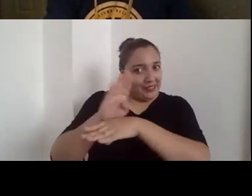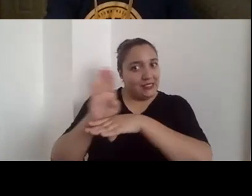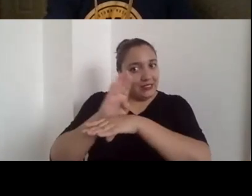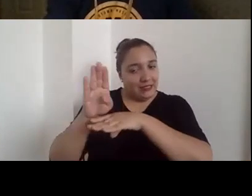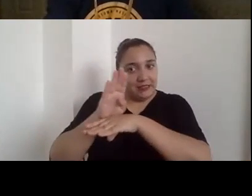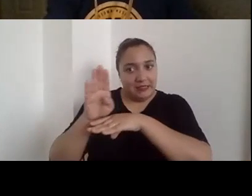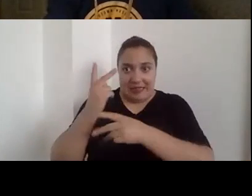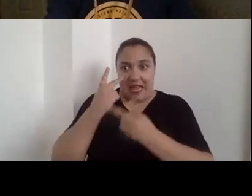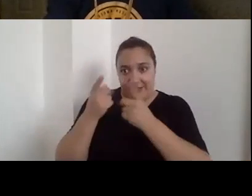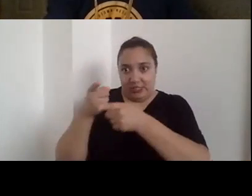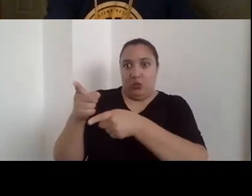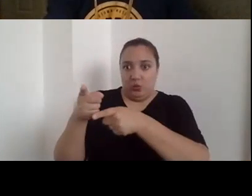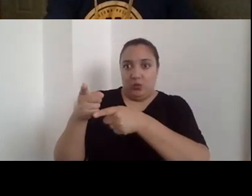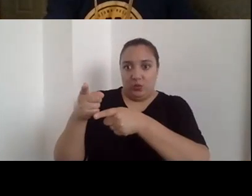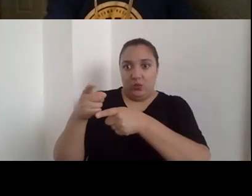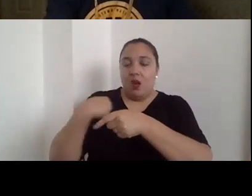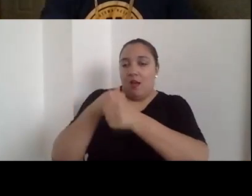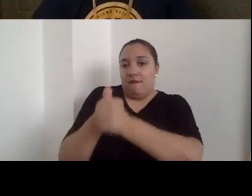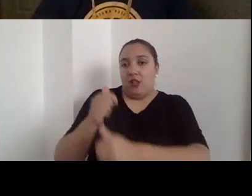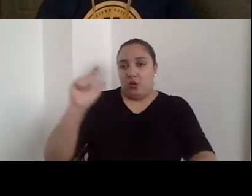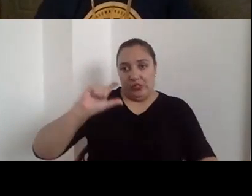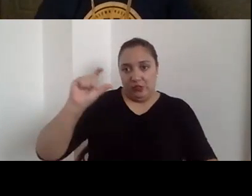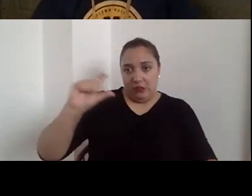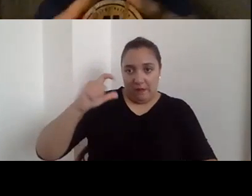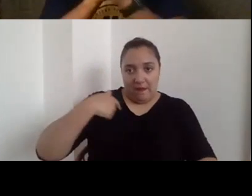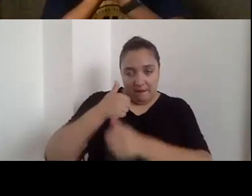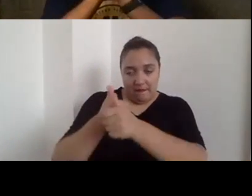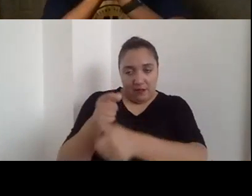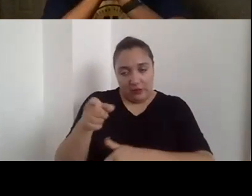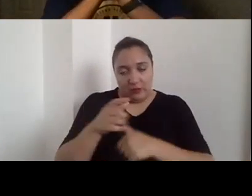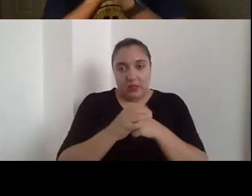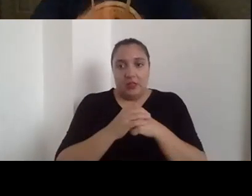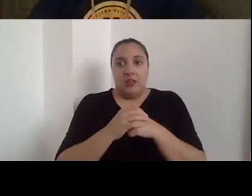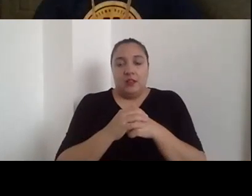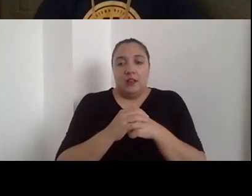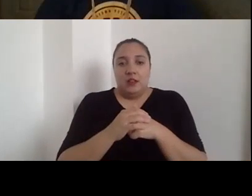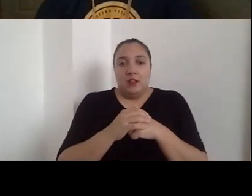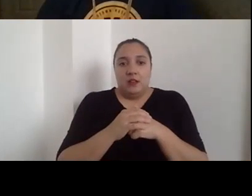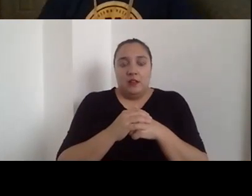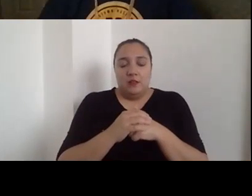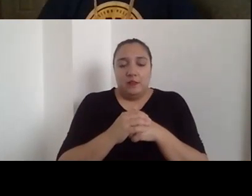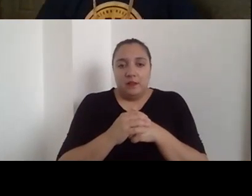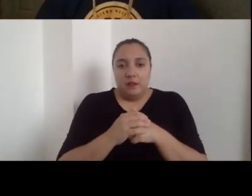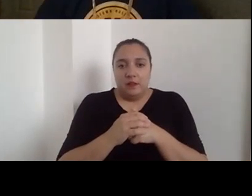I follow you on Instagram, So I'm just going to